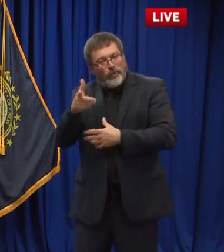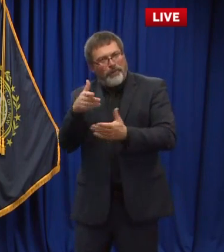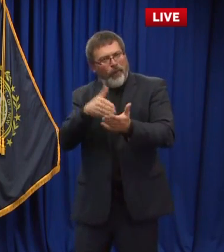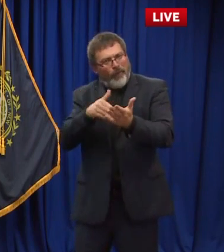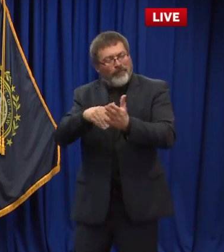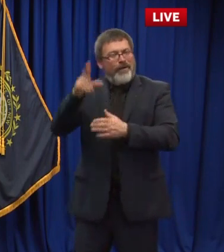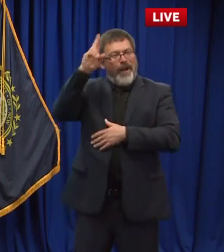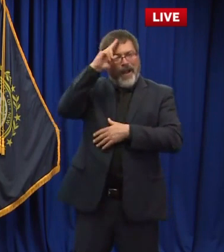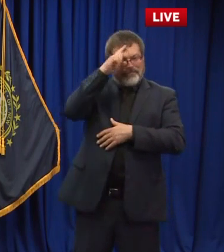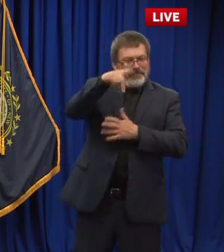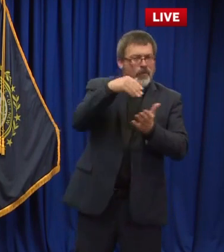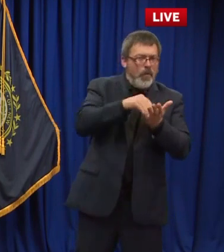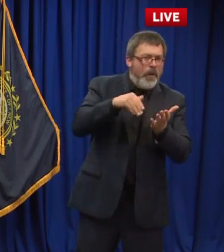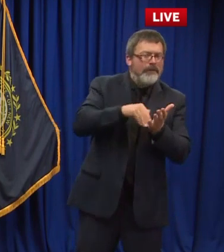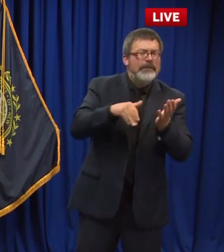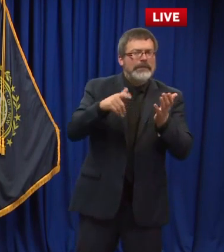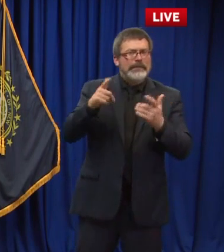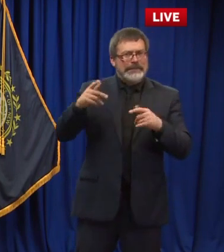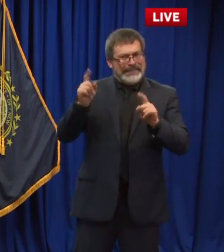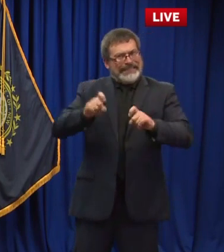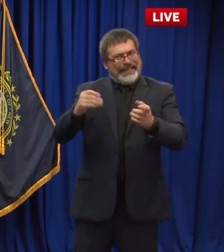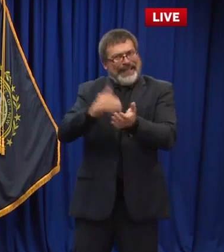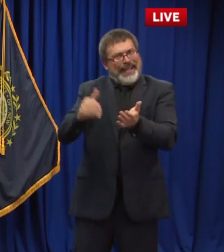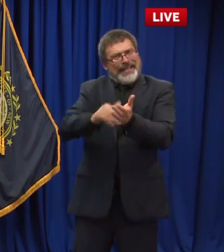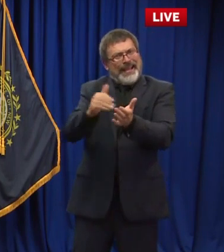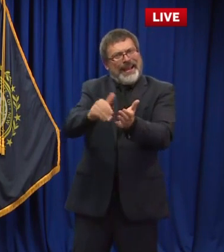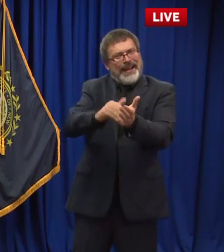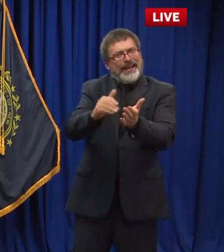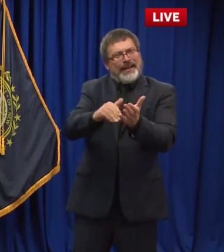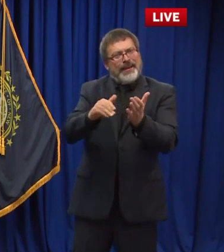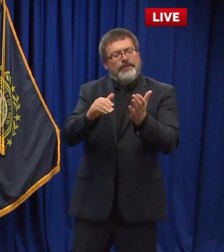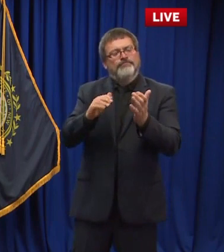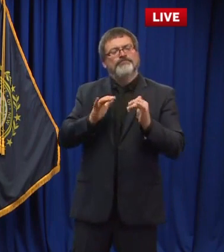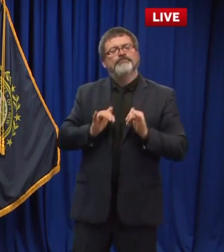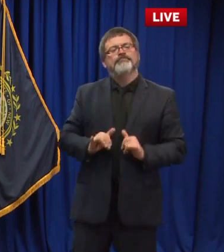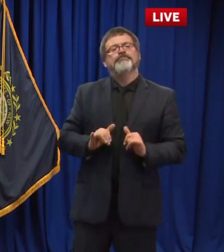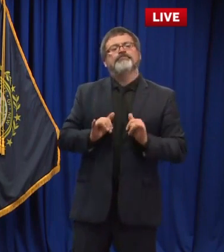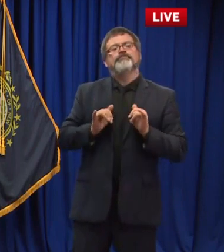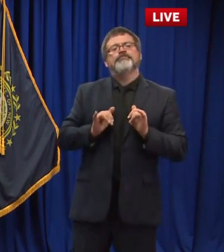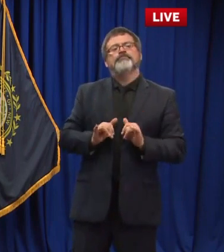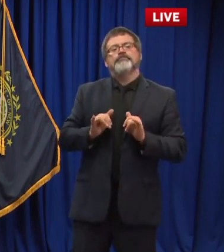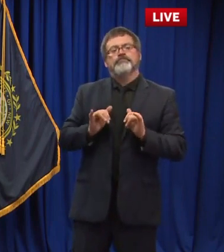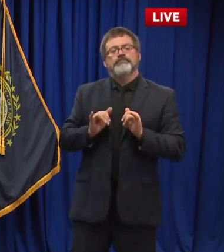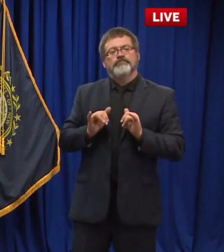NOW WE ARE TESTING, FOCUSING TESTING ON LONG-TERM CARE FACILITIES OVER FOLKS THAT ARE ON THE FRONT LINES.